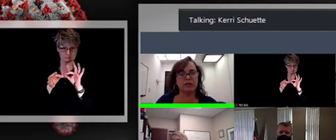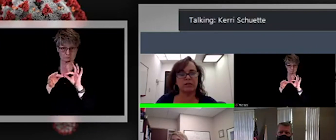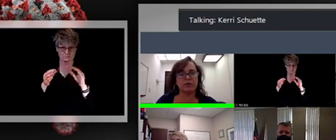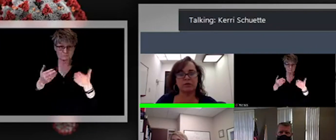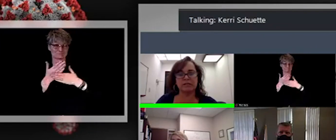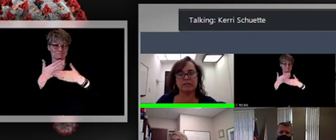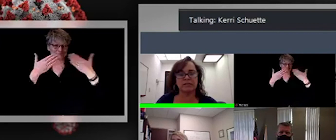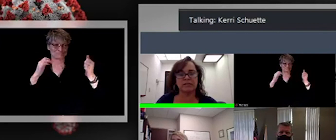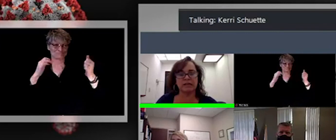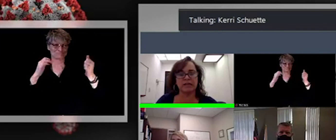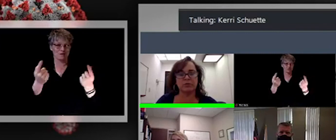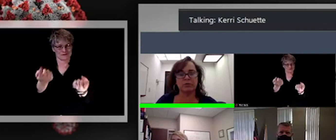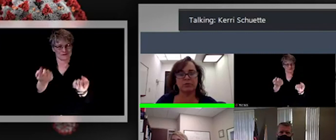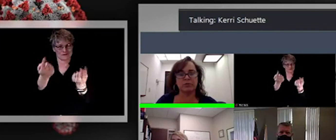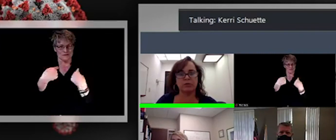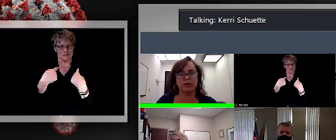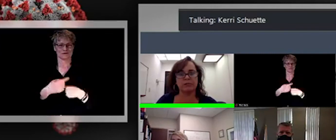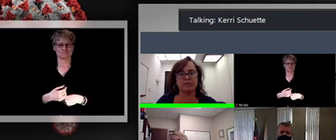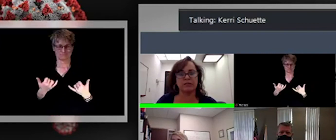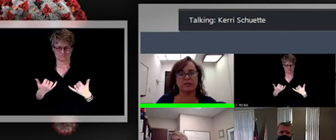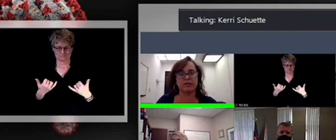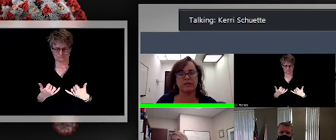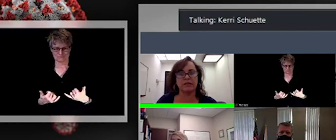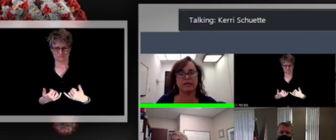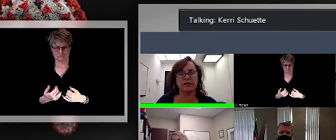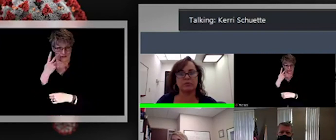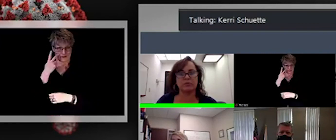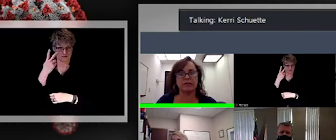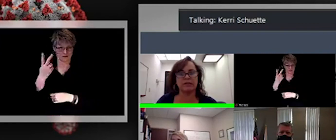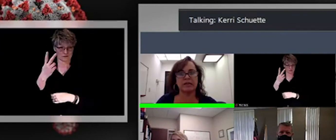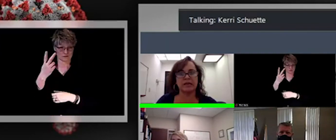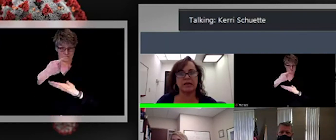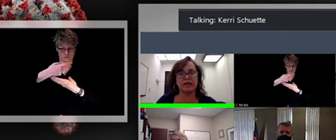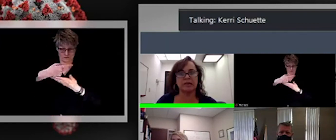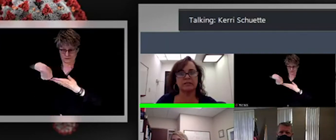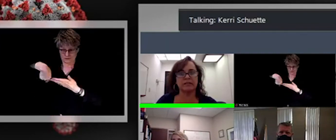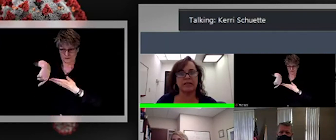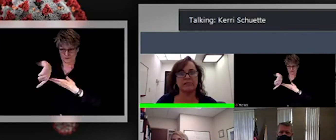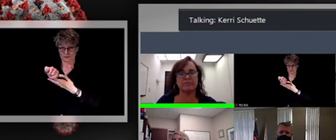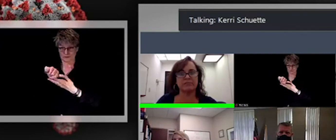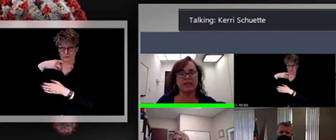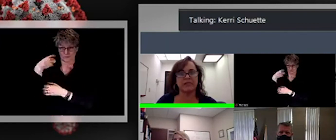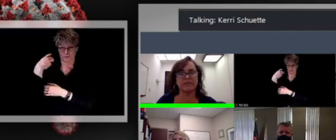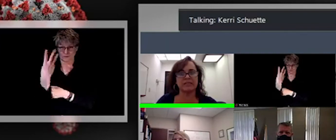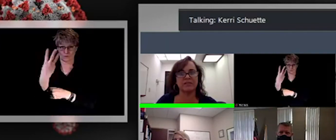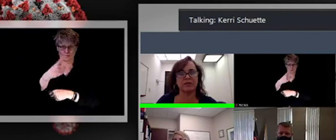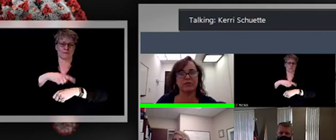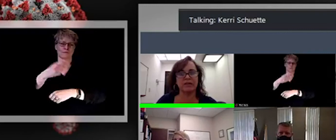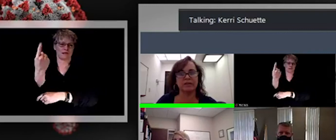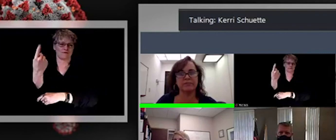being here with us today. We will see you again next Wednesday at 11:00 AM. Have a safe and healthy week.